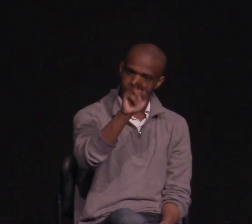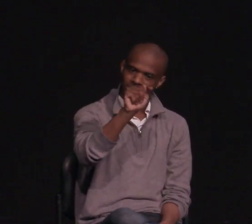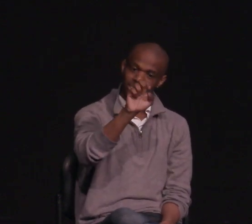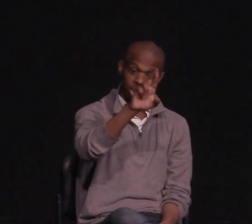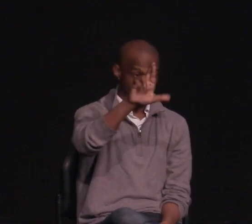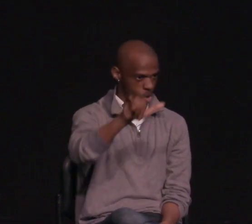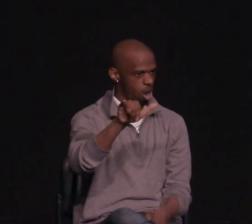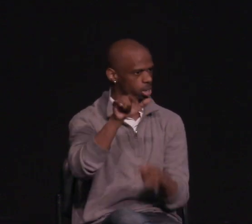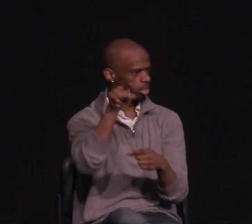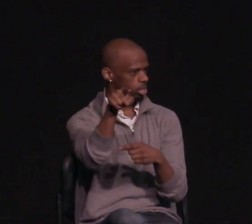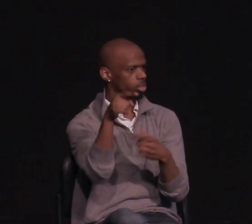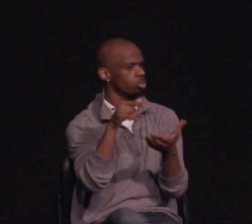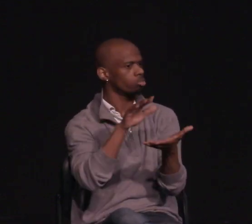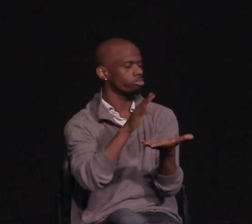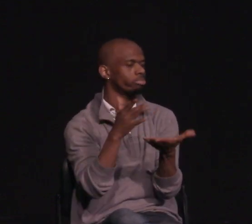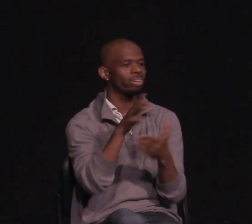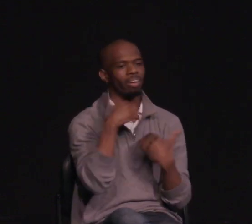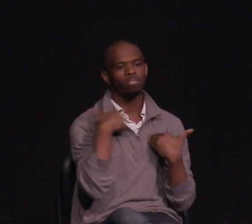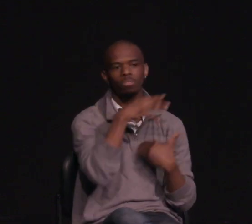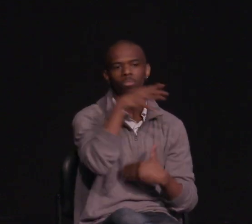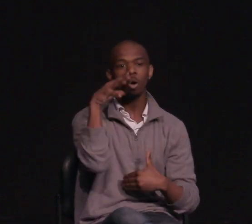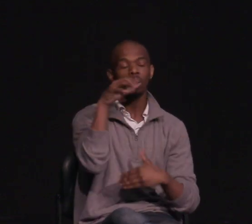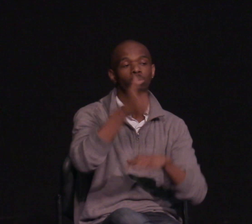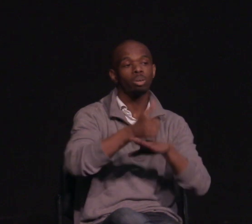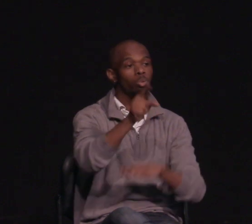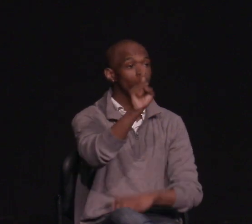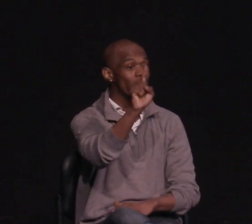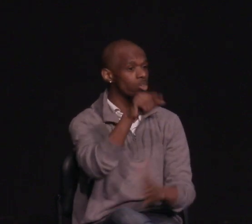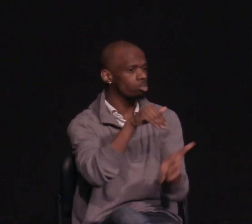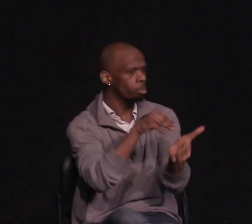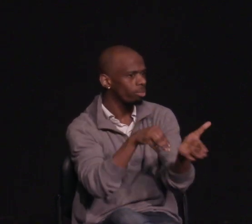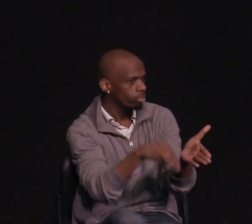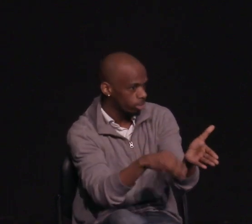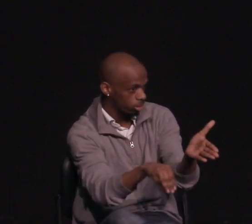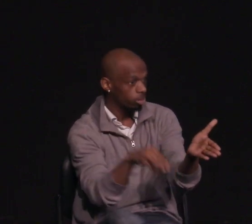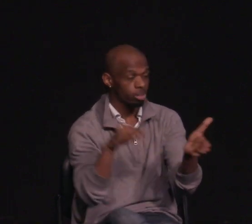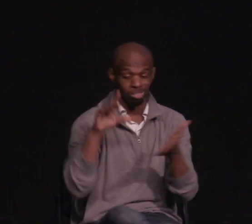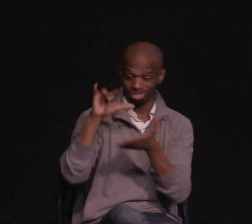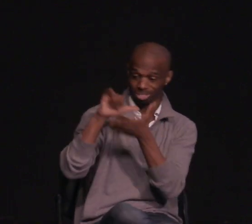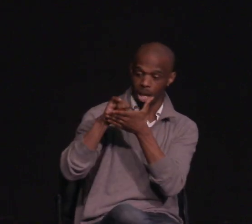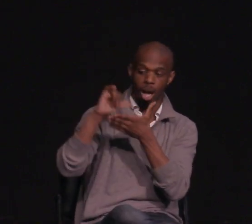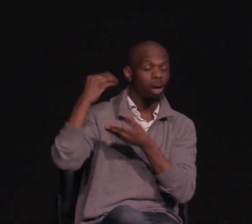His elders who had farms in rural Mississippi passed down their agrarian knowledge, connection to the land,